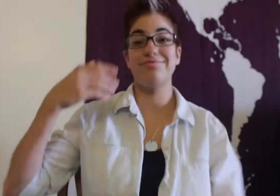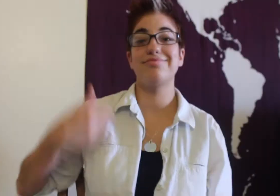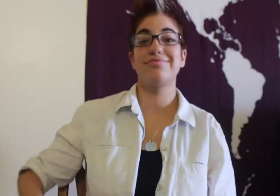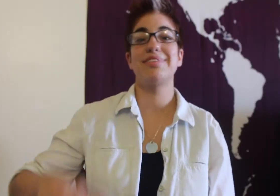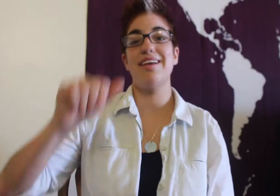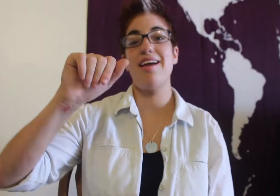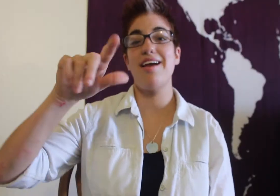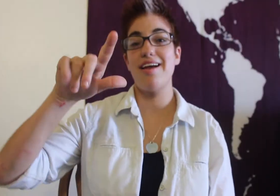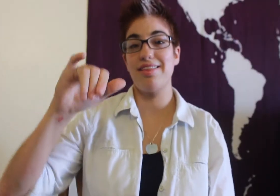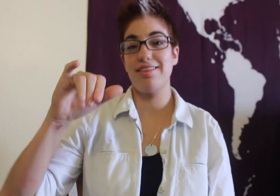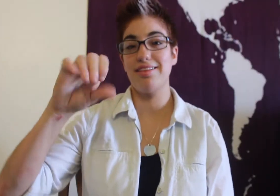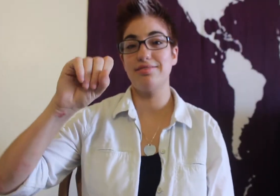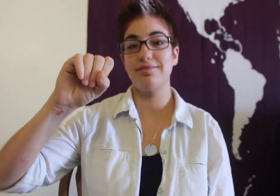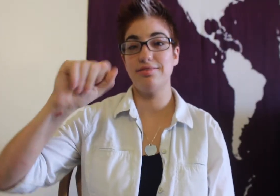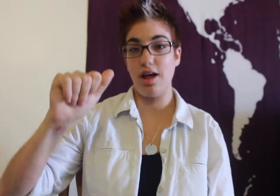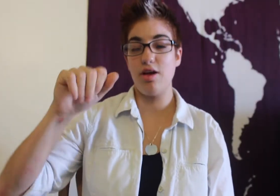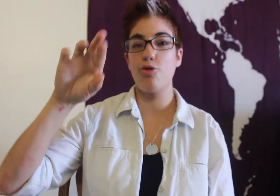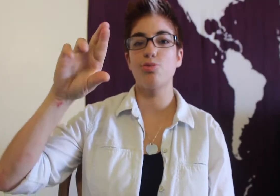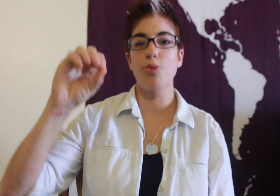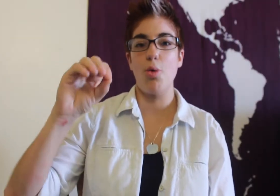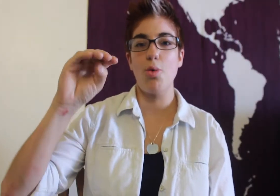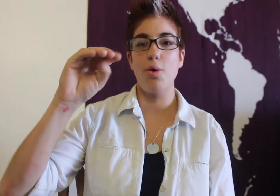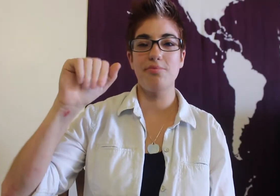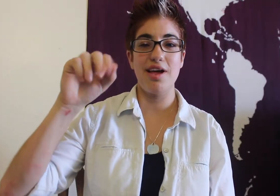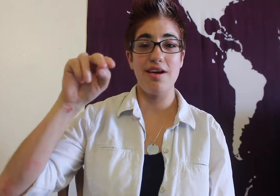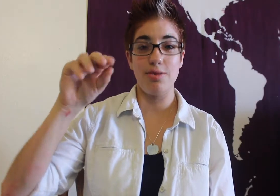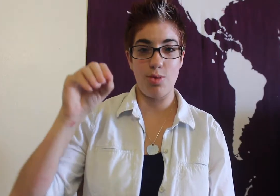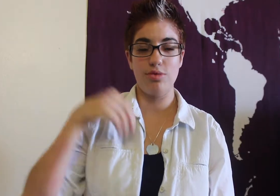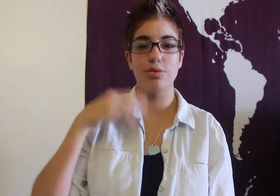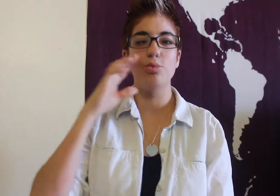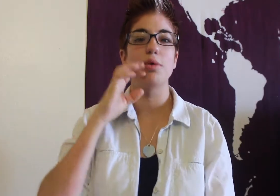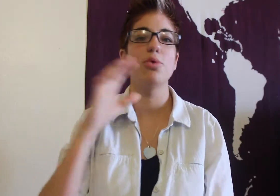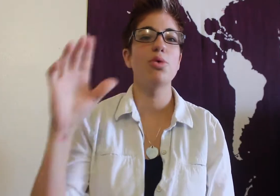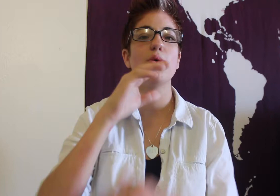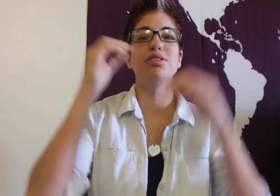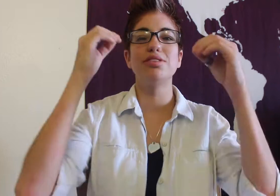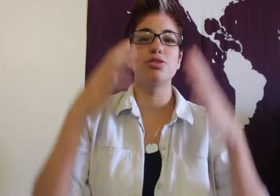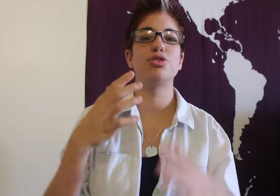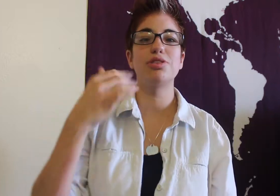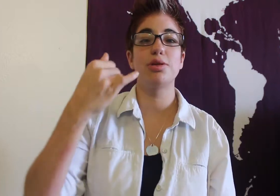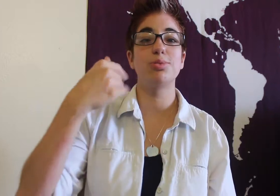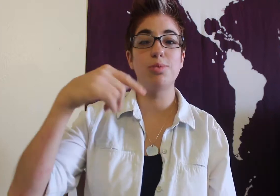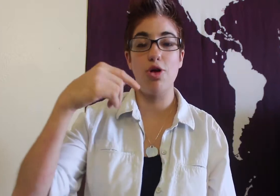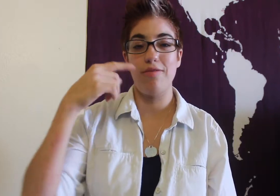Hello everyone! I am Alyssa Romano, and I will be your teacher for this quarter for